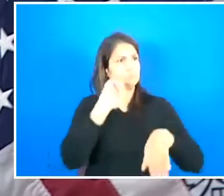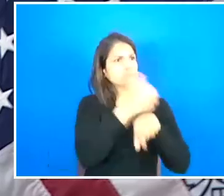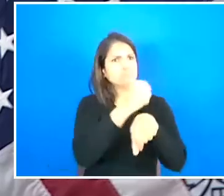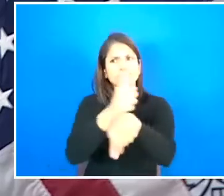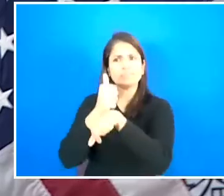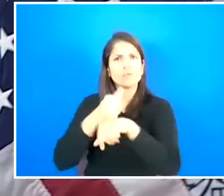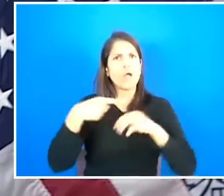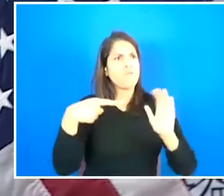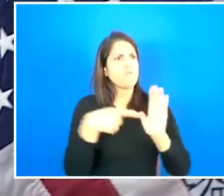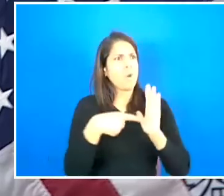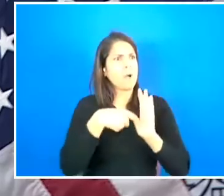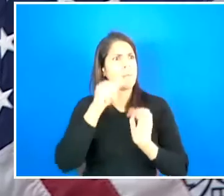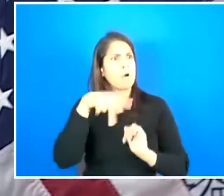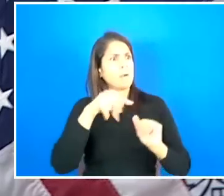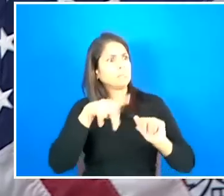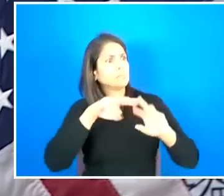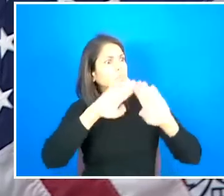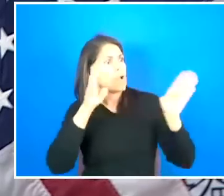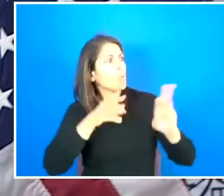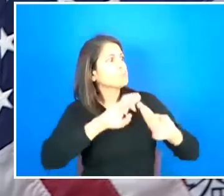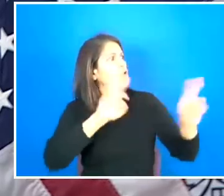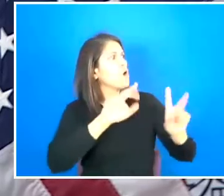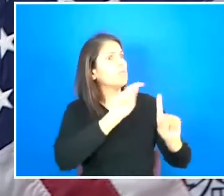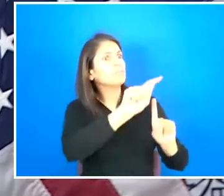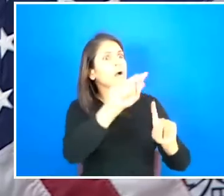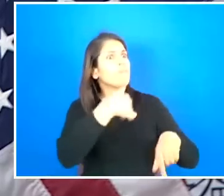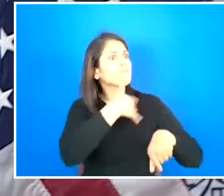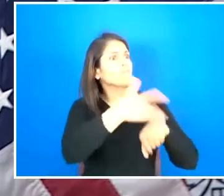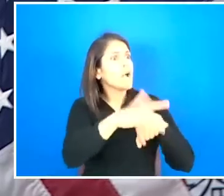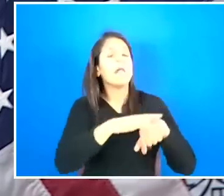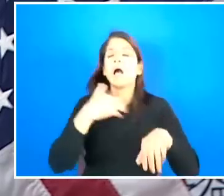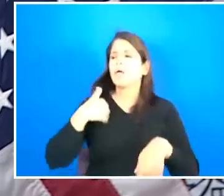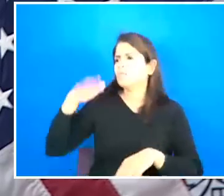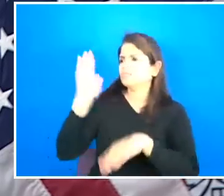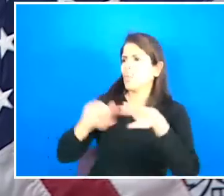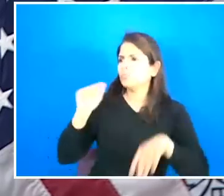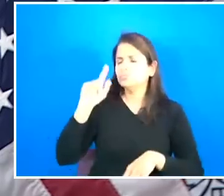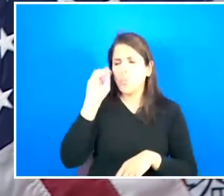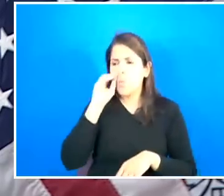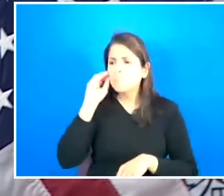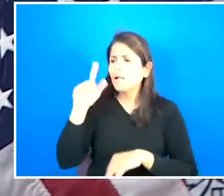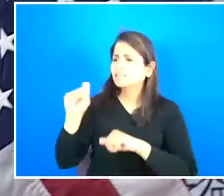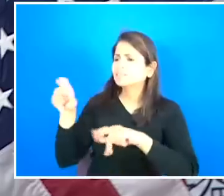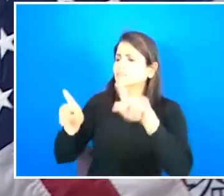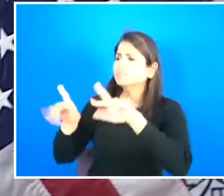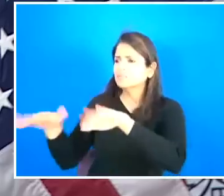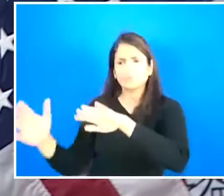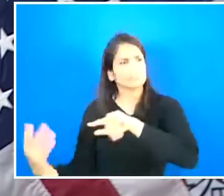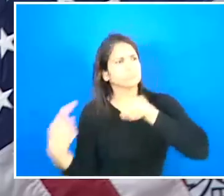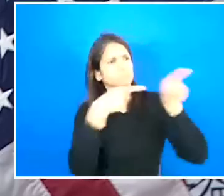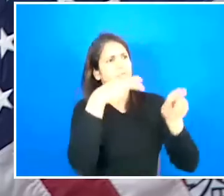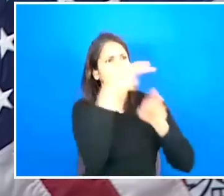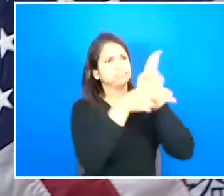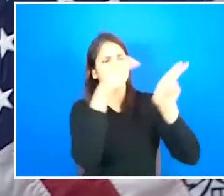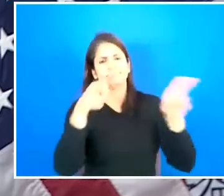BE IN TERMS OF FIGHTING HOMELESSNESS BECAUSE THE SHAPE OF HOMELESSNESS TODAY IN TERMS OF SHELTER